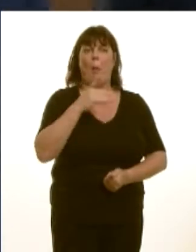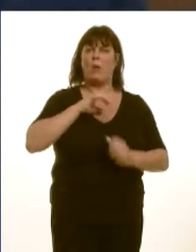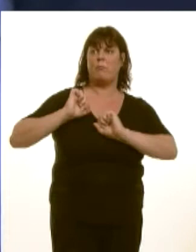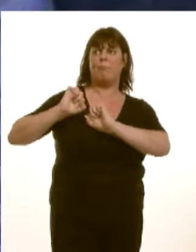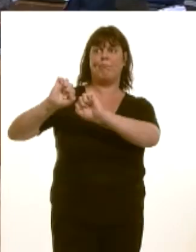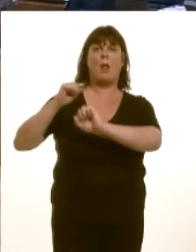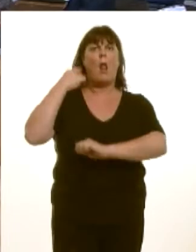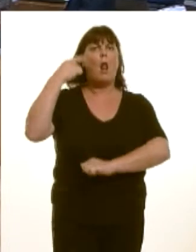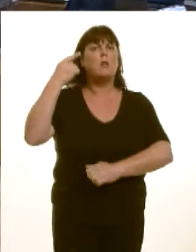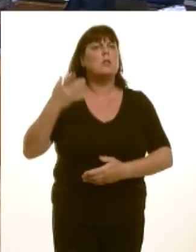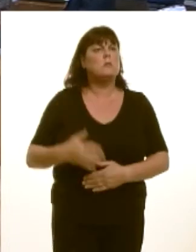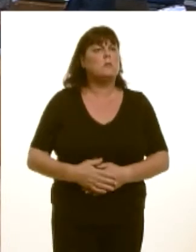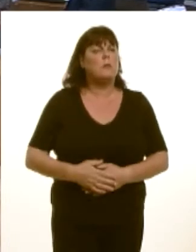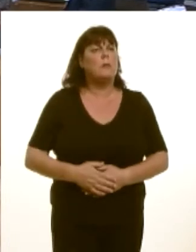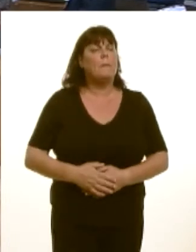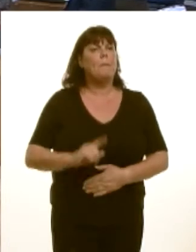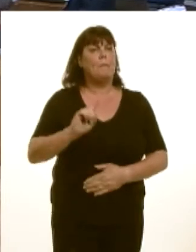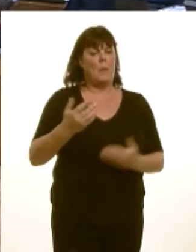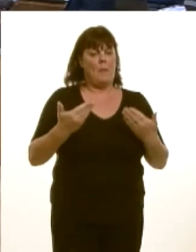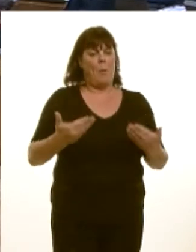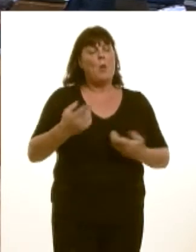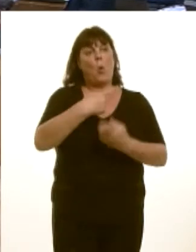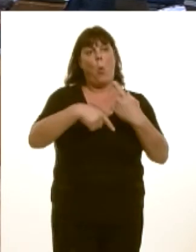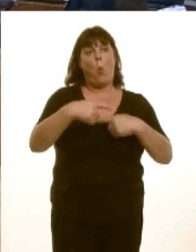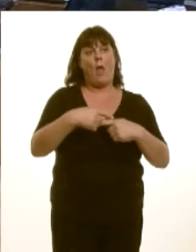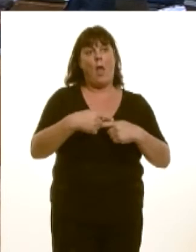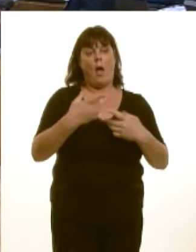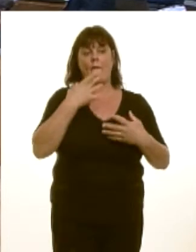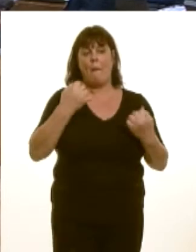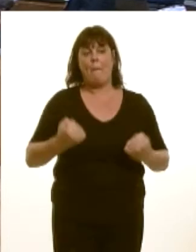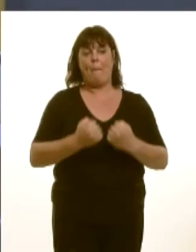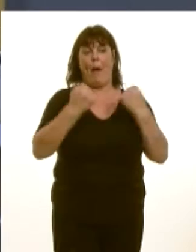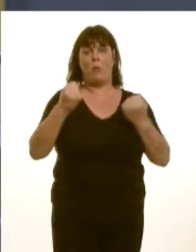We do, however, currently have powers and competence over planning.